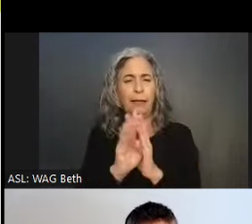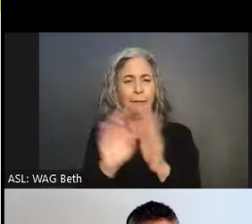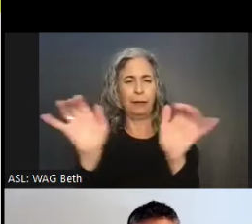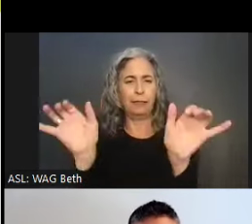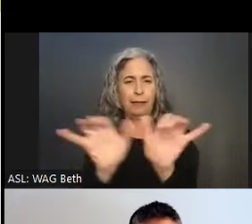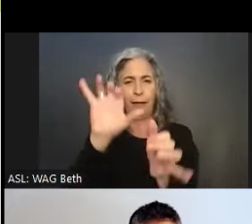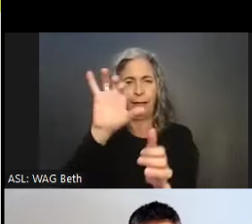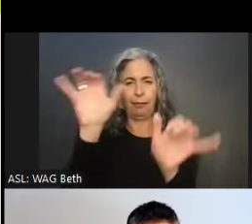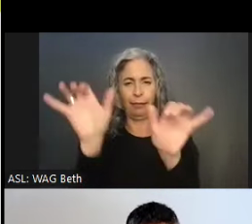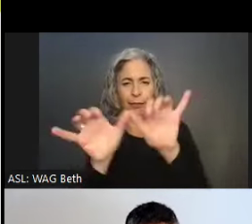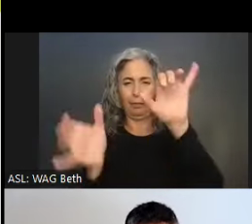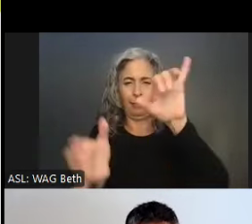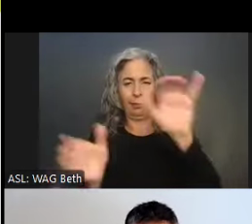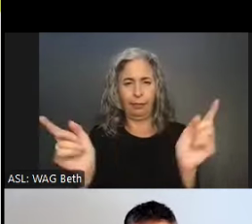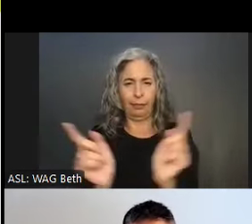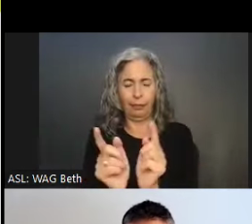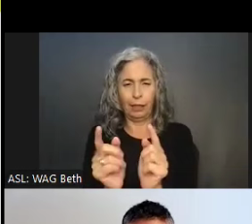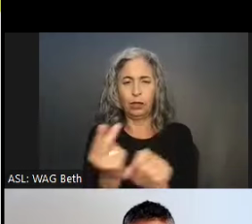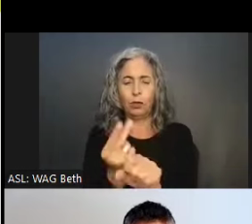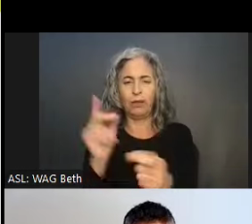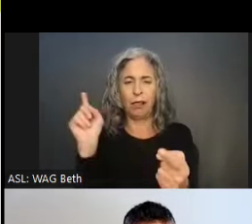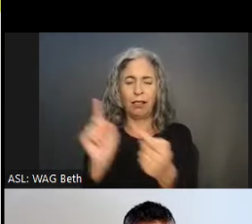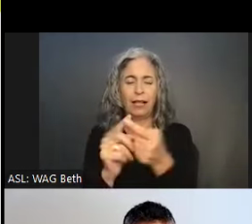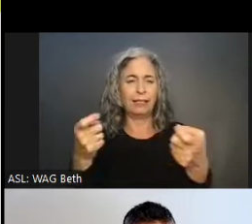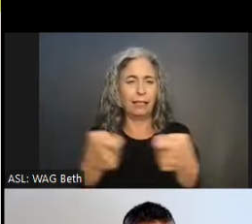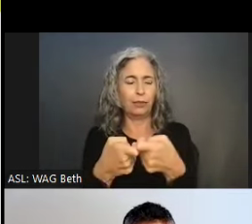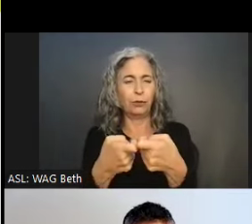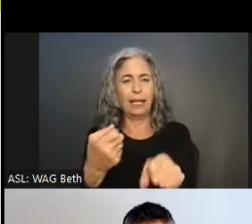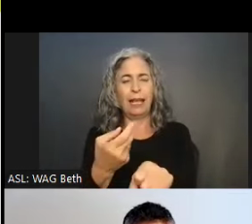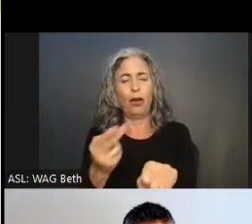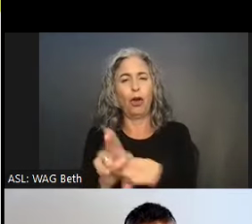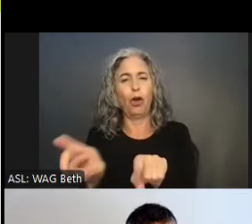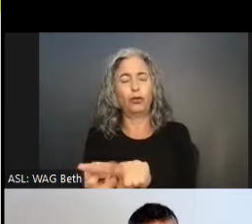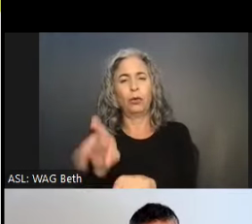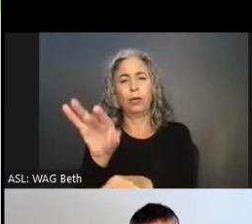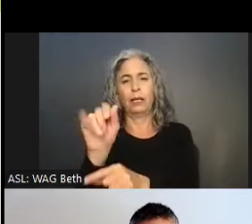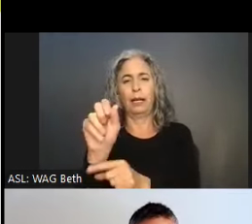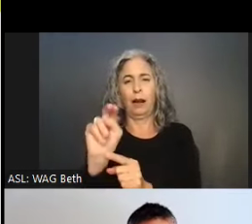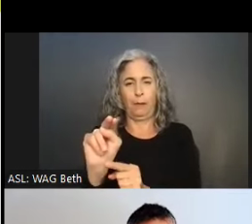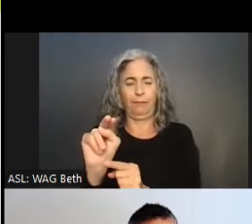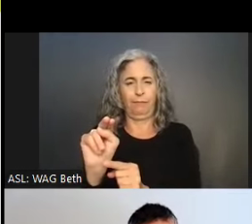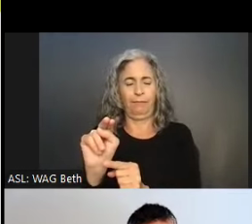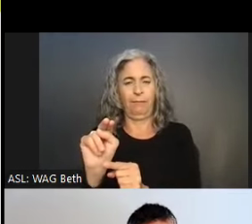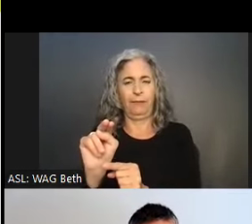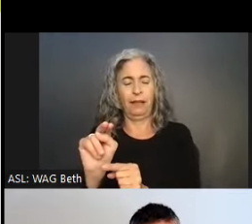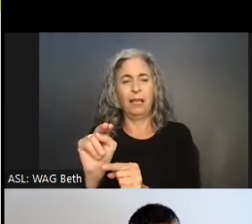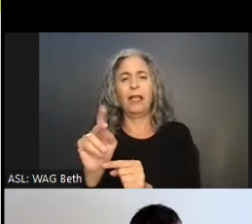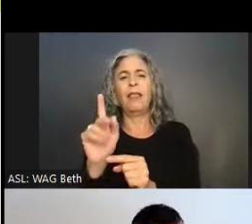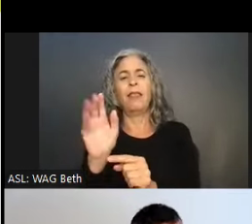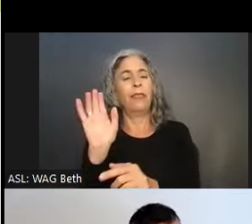using a lot less electricity and reducing carbon emissions. This is going counter our consumer